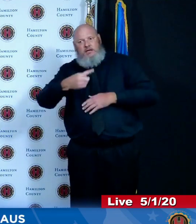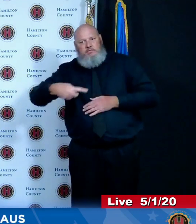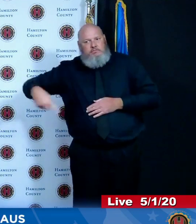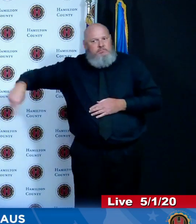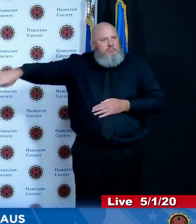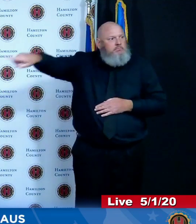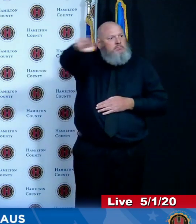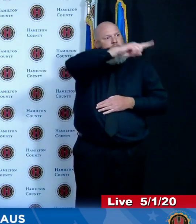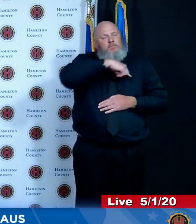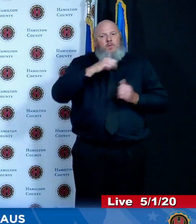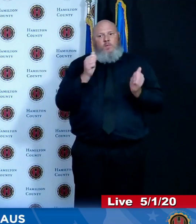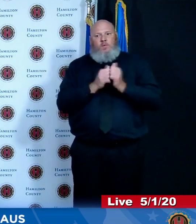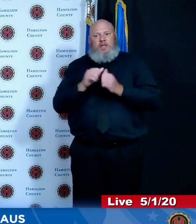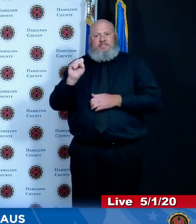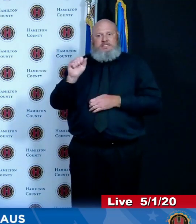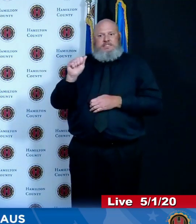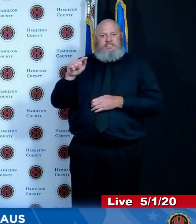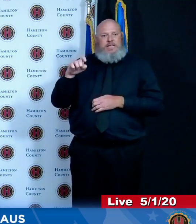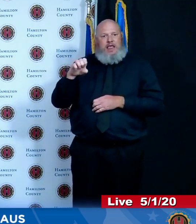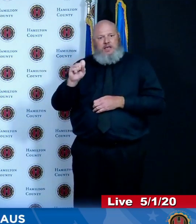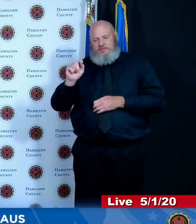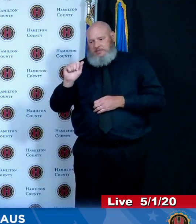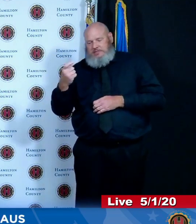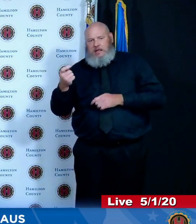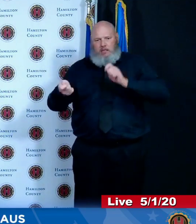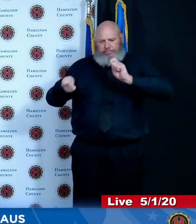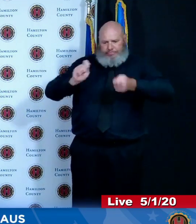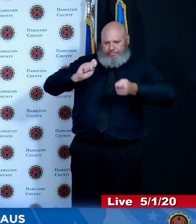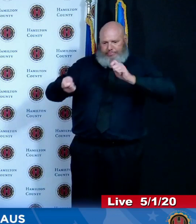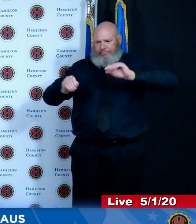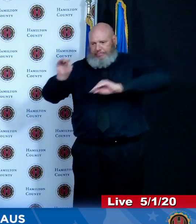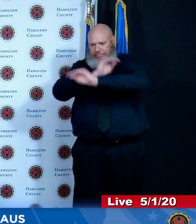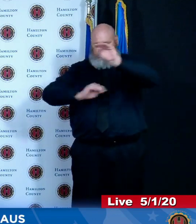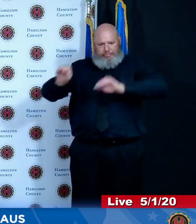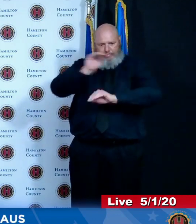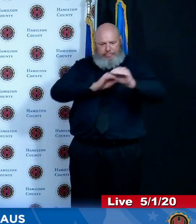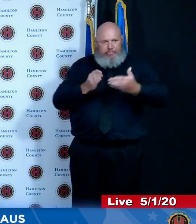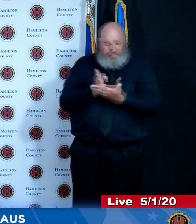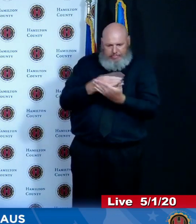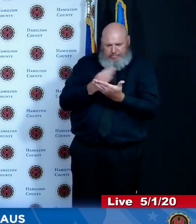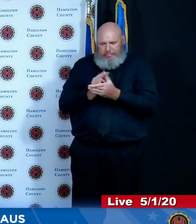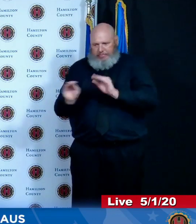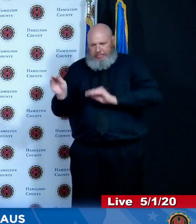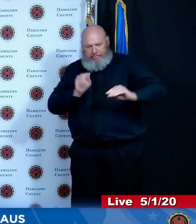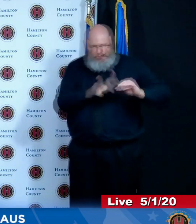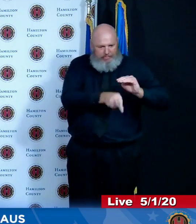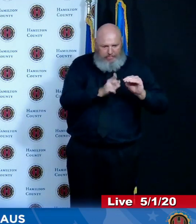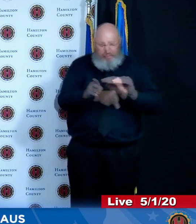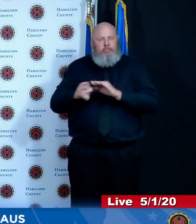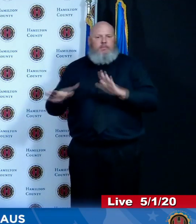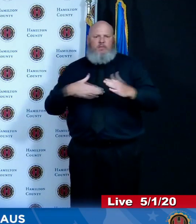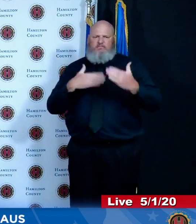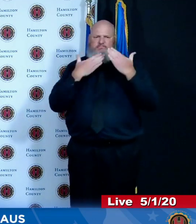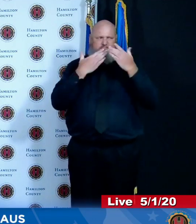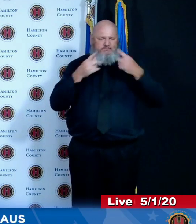possible also along these lines we also had a number of items on our agenda yesterday related to the Bengals and the Red's